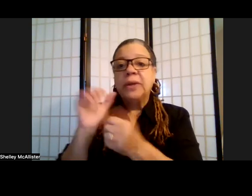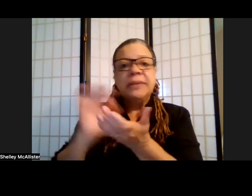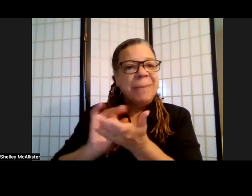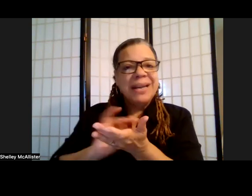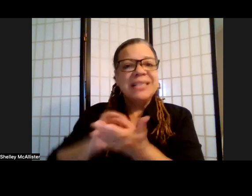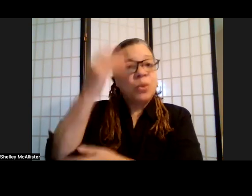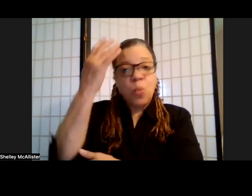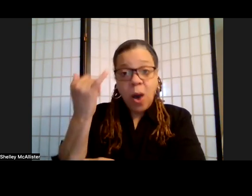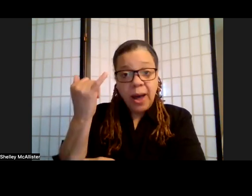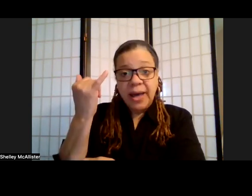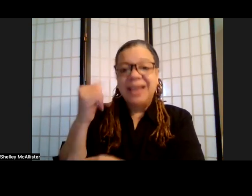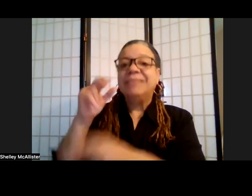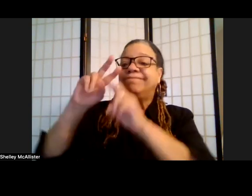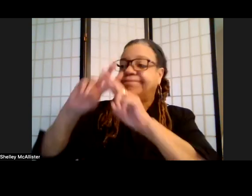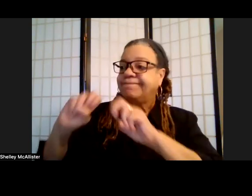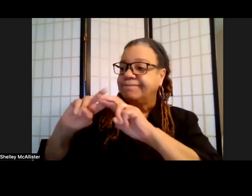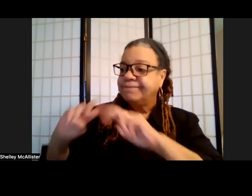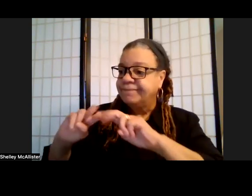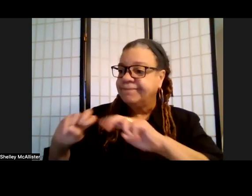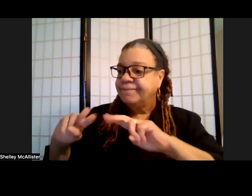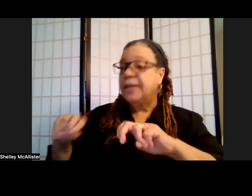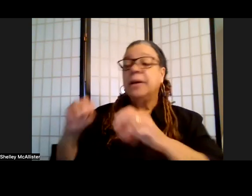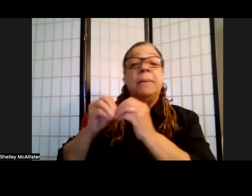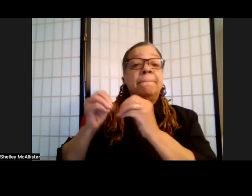Holmes had to be more than a preventive medic, more than even a microbiologist,